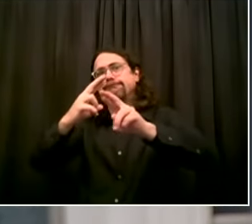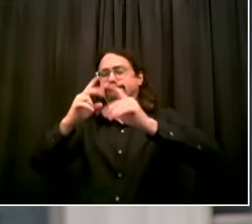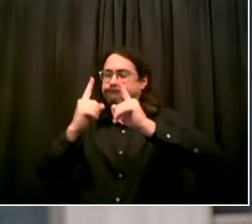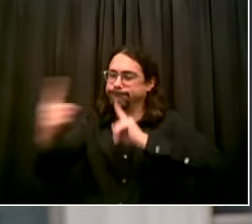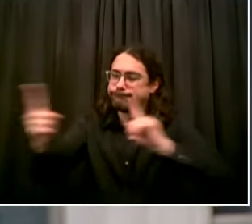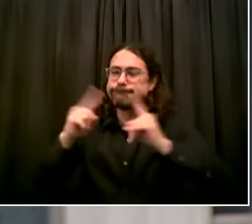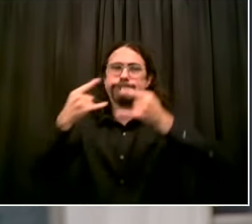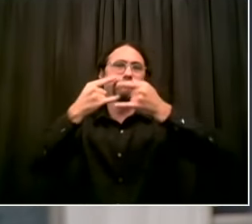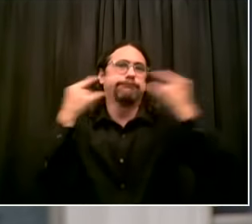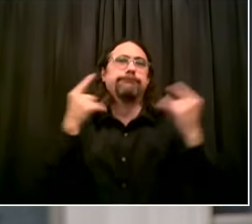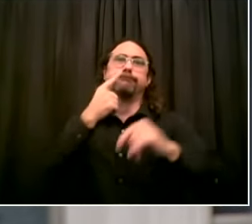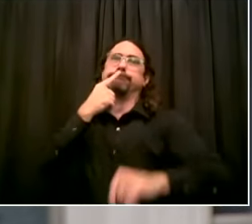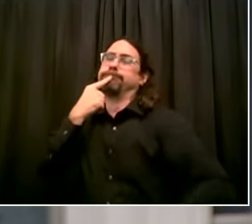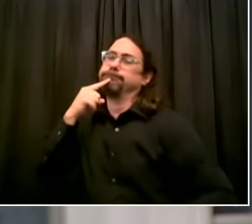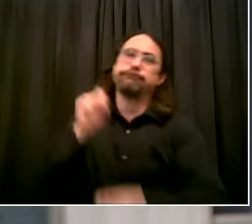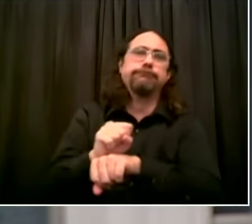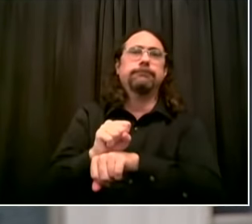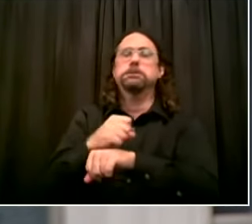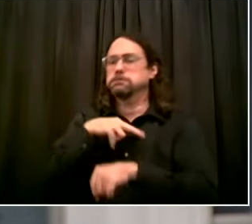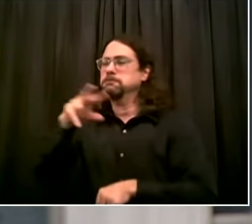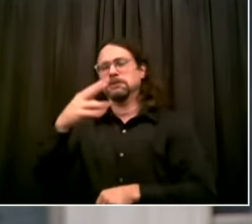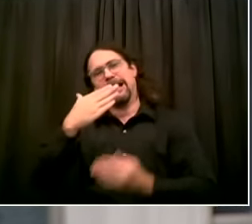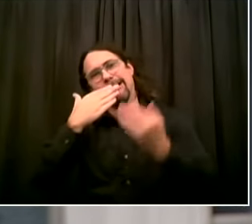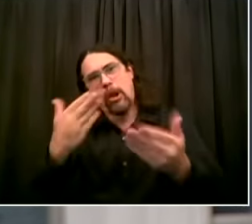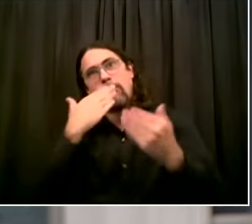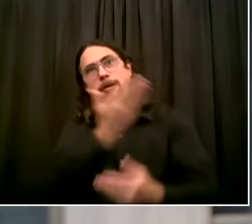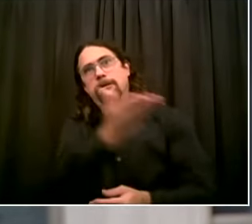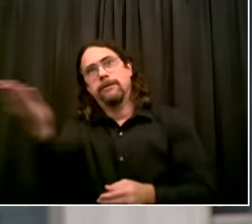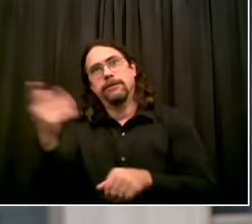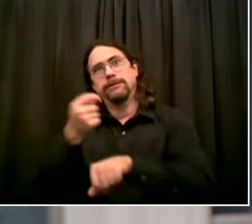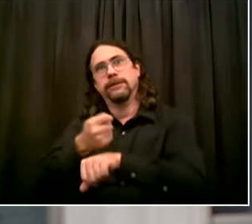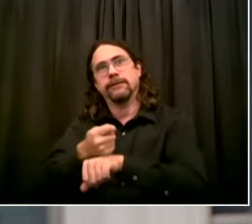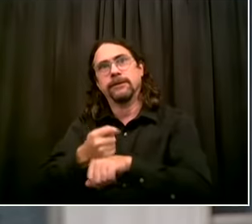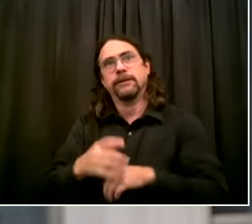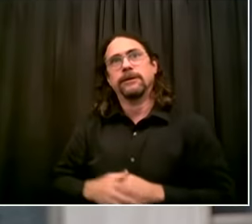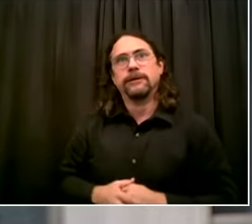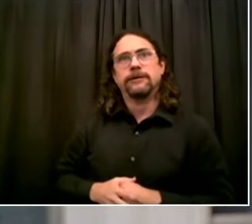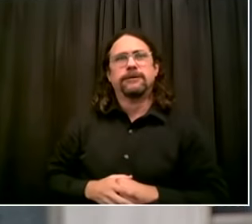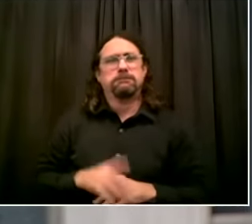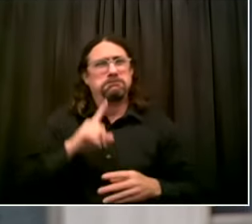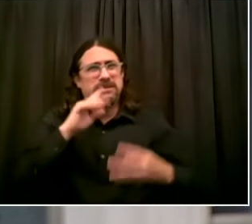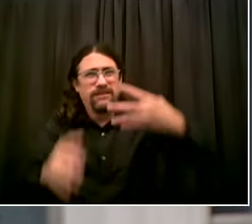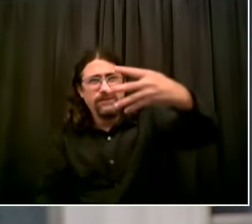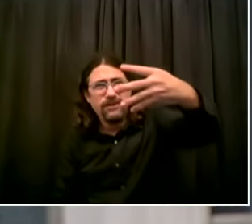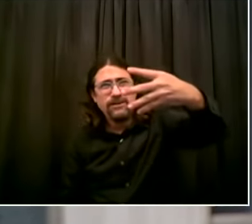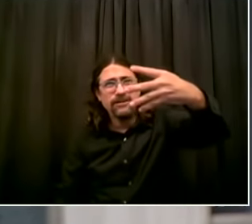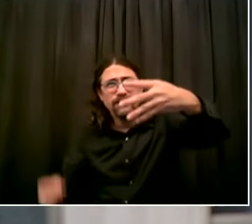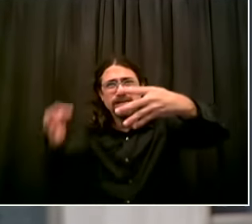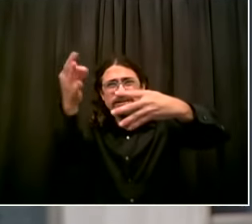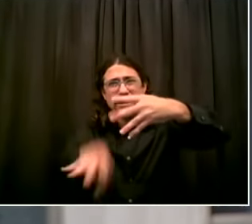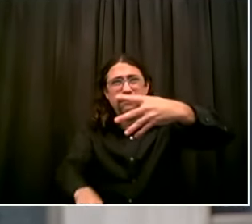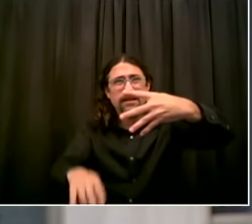WITH THAT WE WILL GET AN UPDATE. THANK YOU MR. MAYOR FOR ALL THAT YOU ARE DOING TO KEEP US